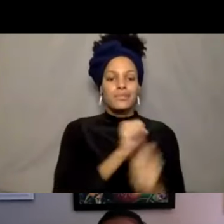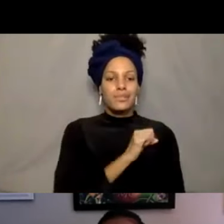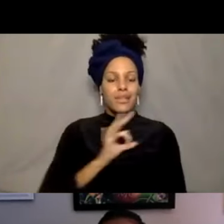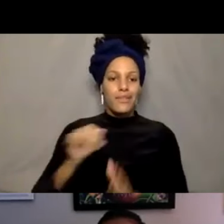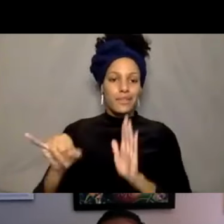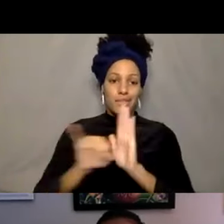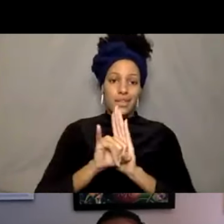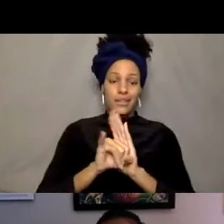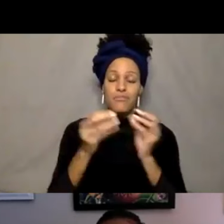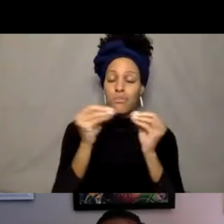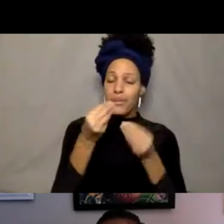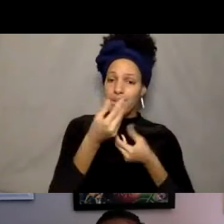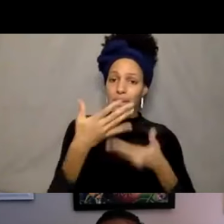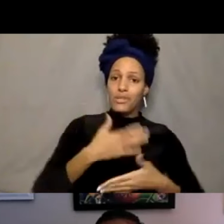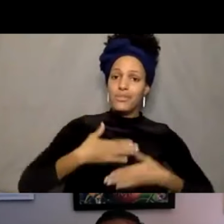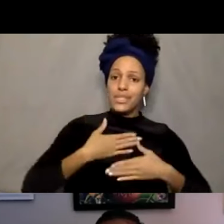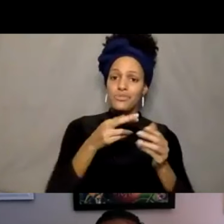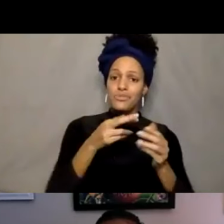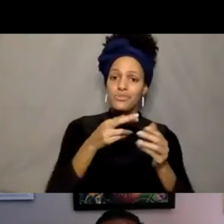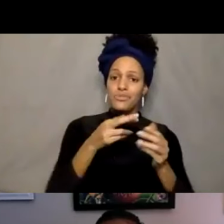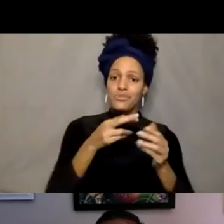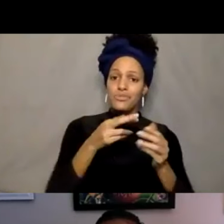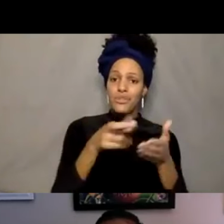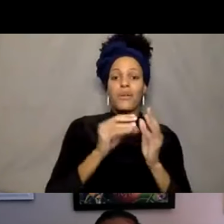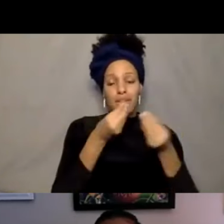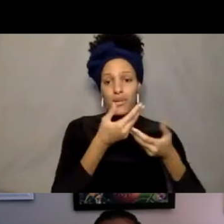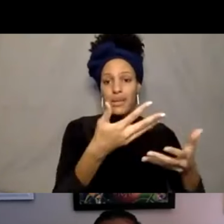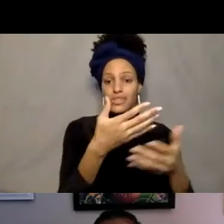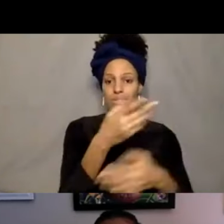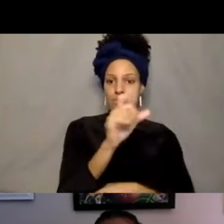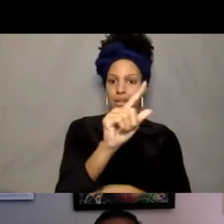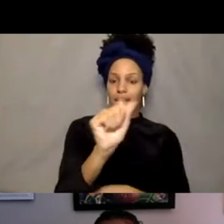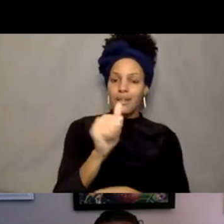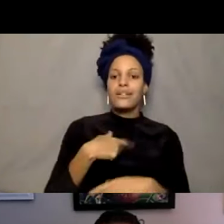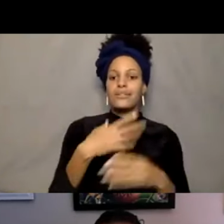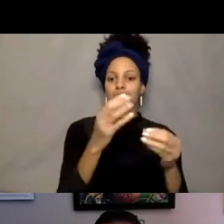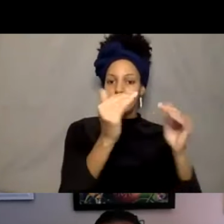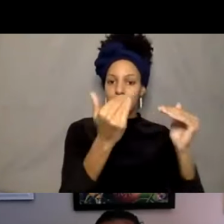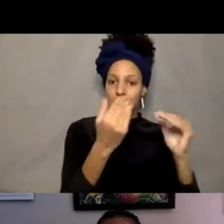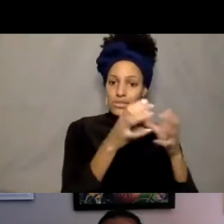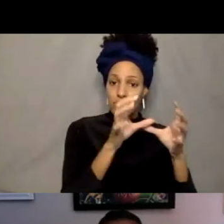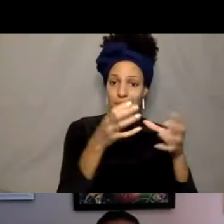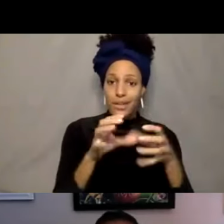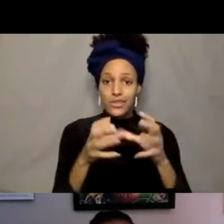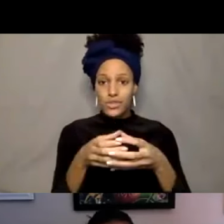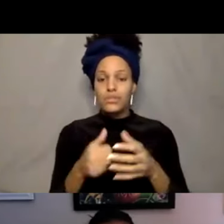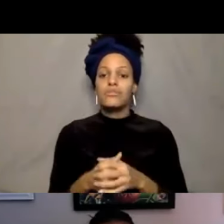please review the Group Information Data section in the Arts Impact for Groups guidelines, which now also has examples.